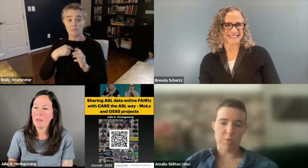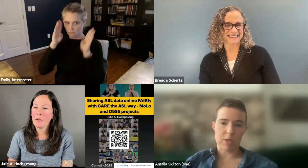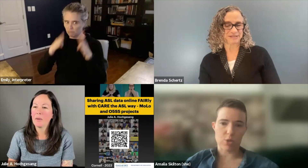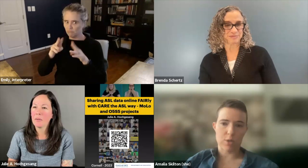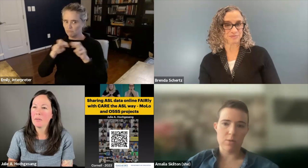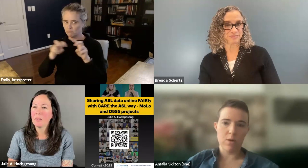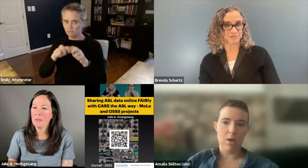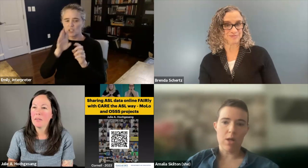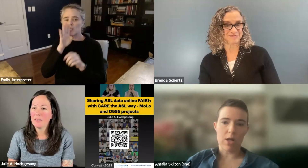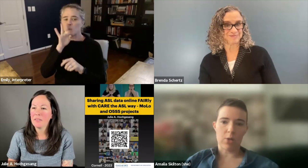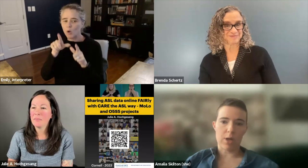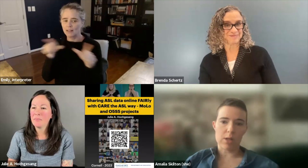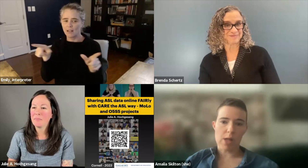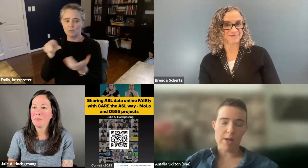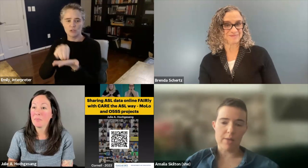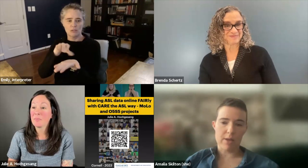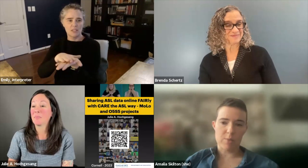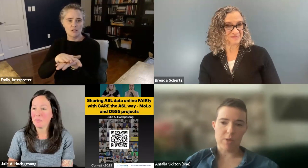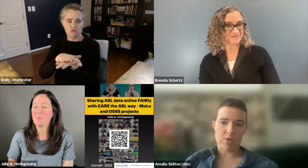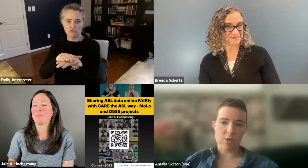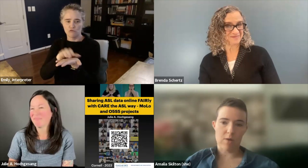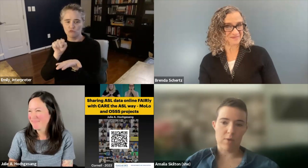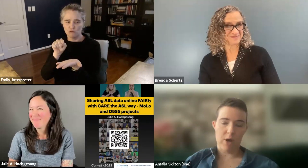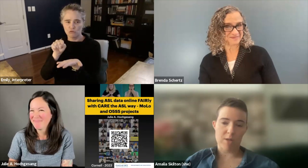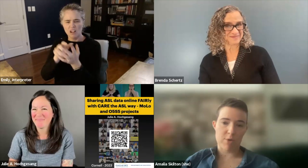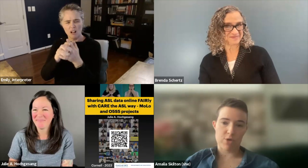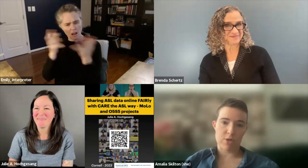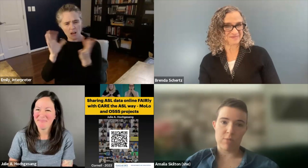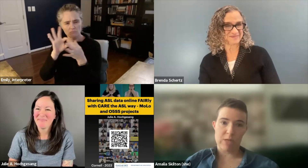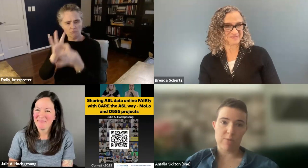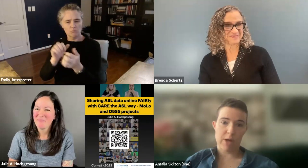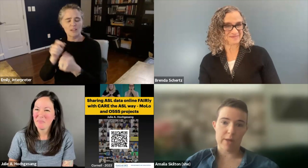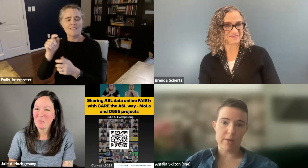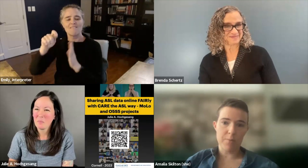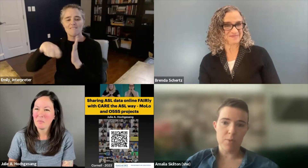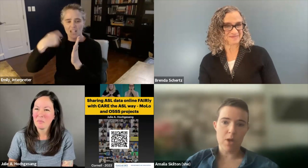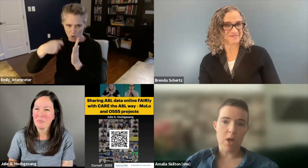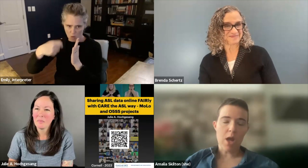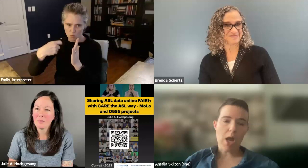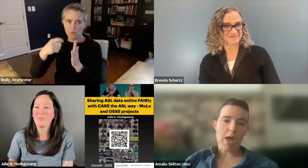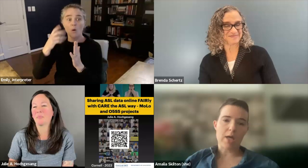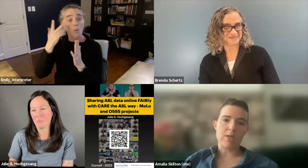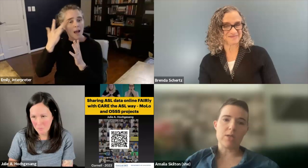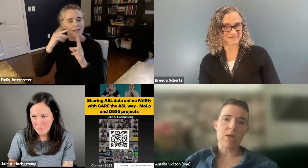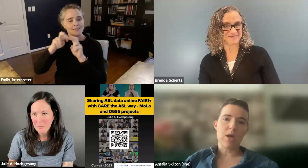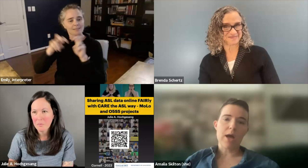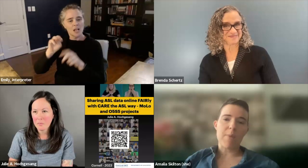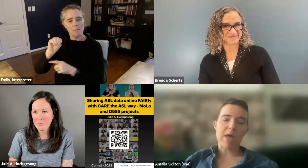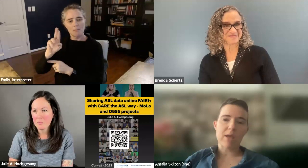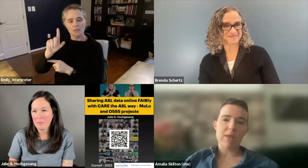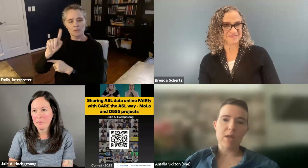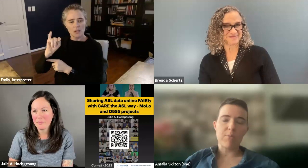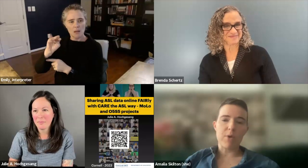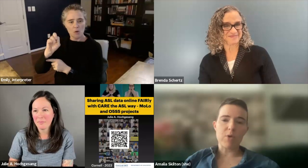documentation including a lot that is based around video because I'm interested in multimodality and I think that most